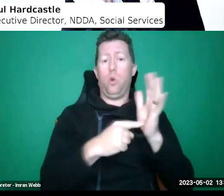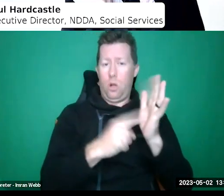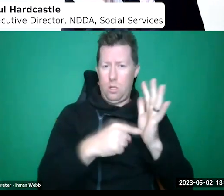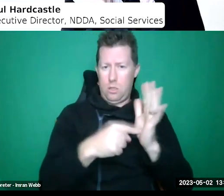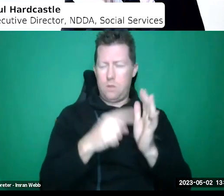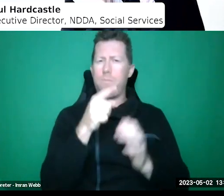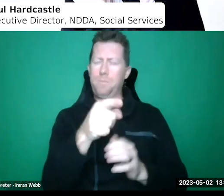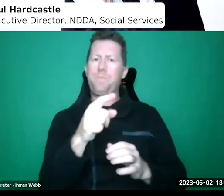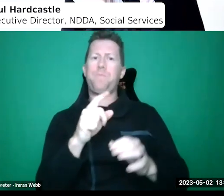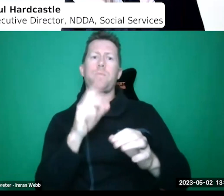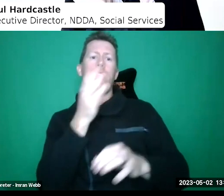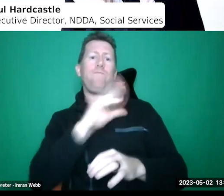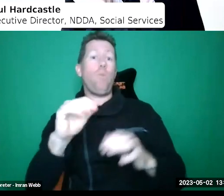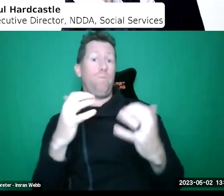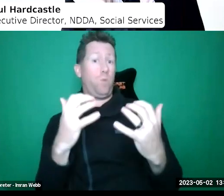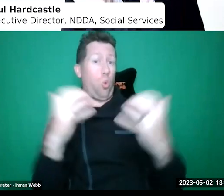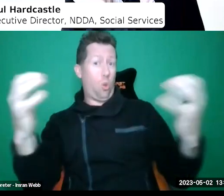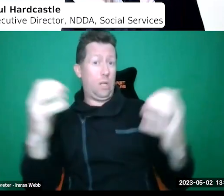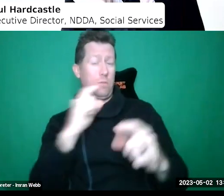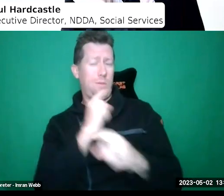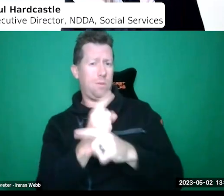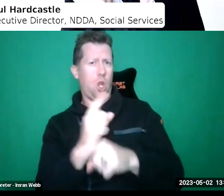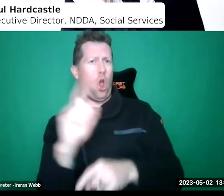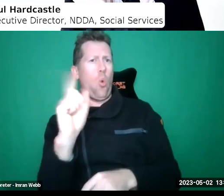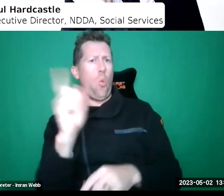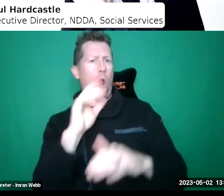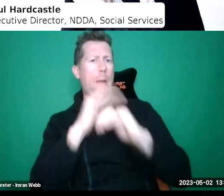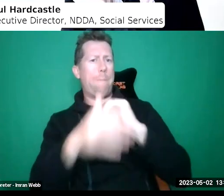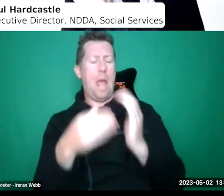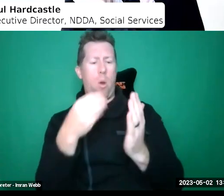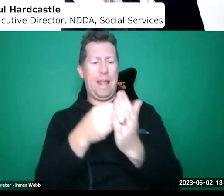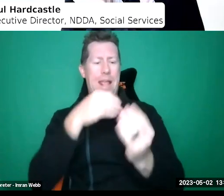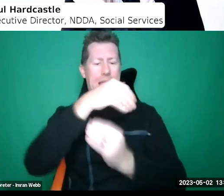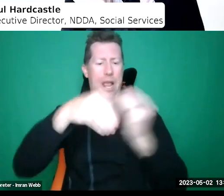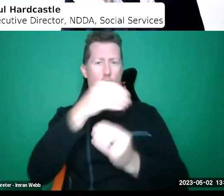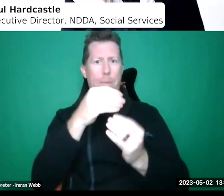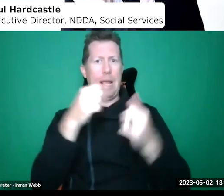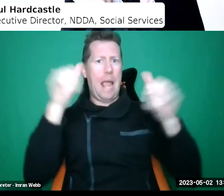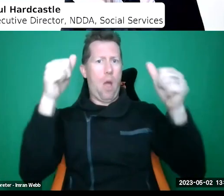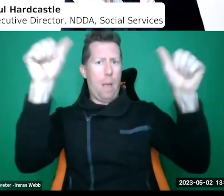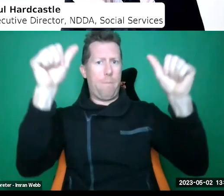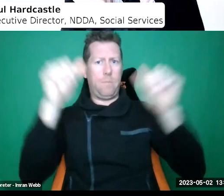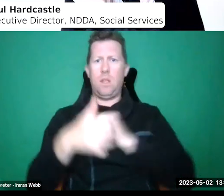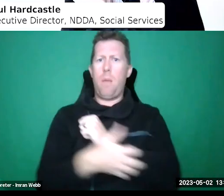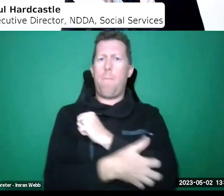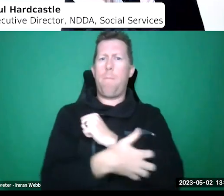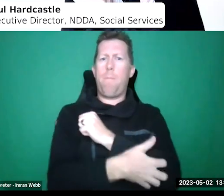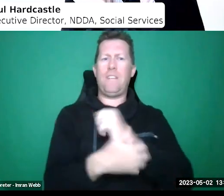comes from the audience, and the question is, what about the economic outcomes and poverty levels or status of people